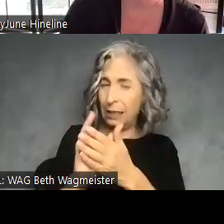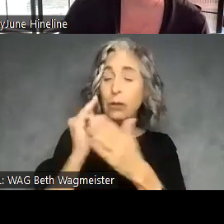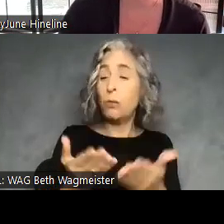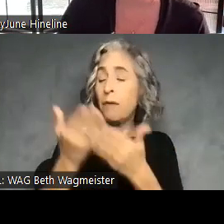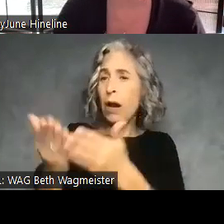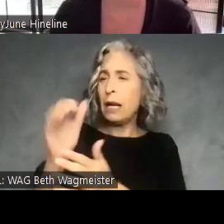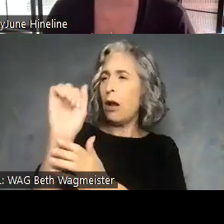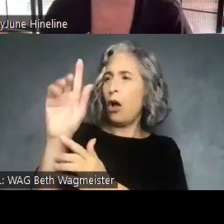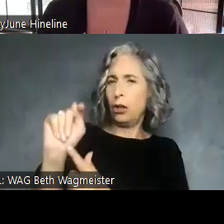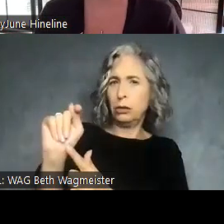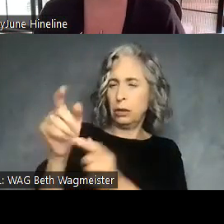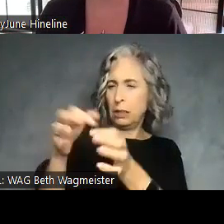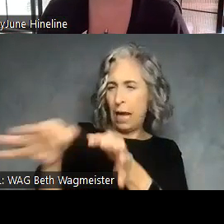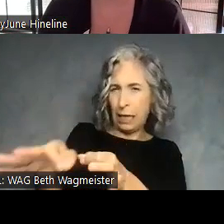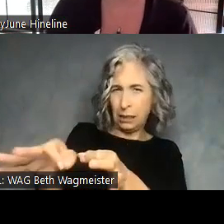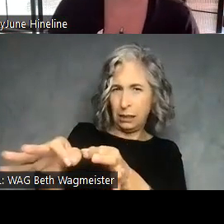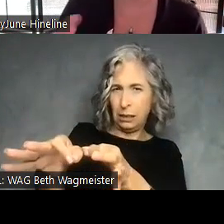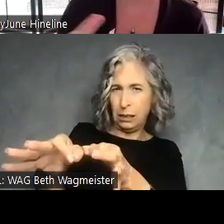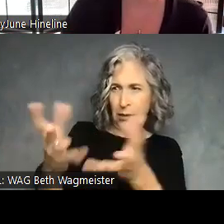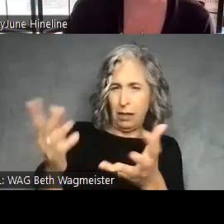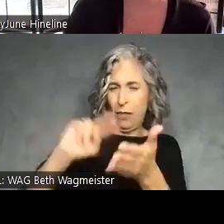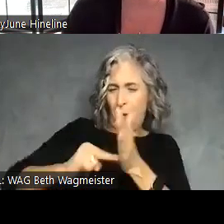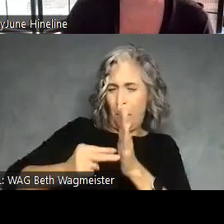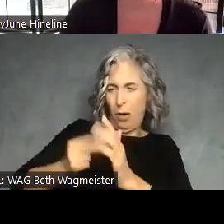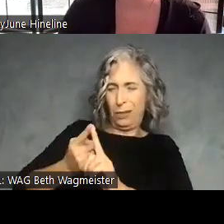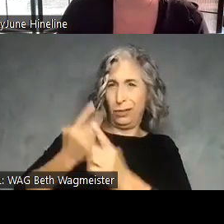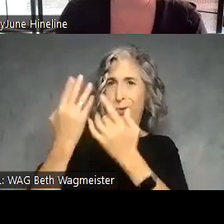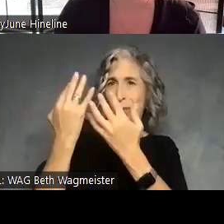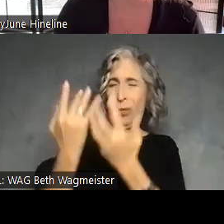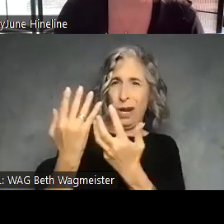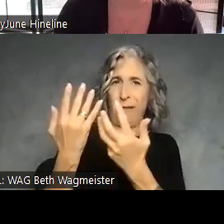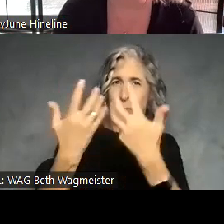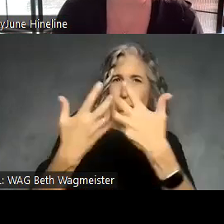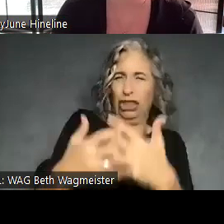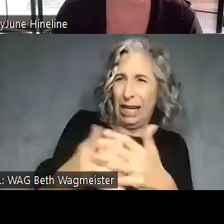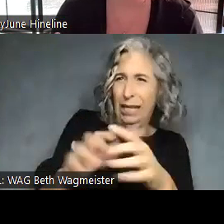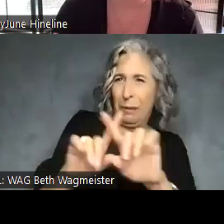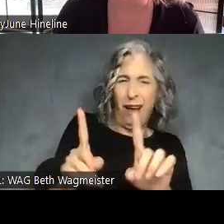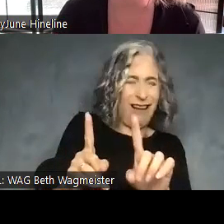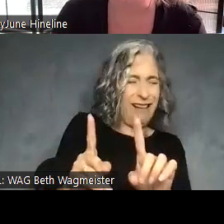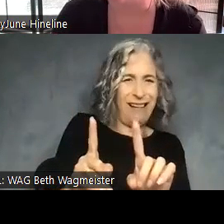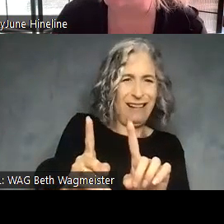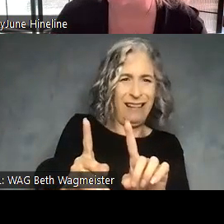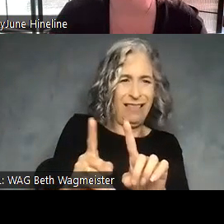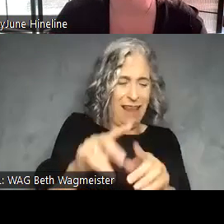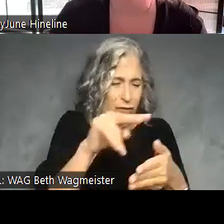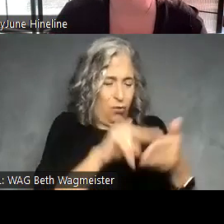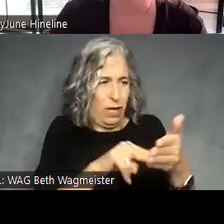users. So be careful when you use math equations. We also want to remember that not everyone can see